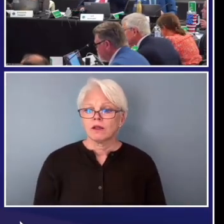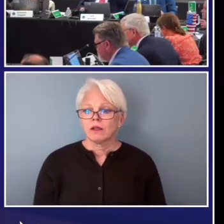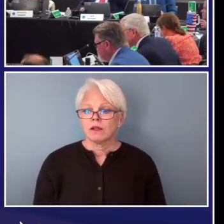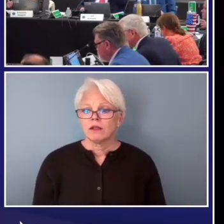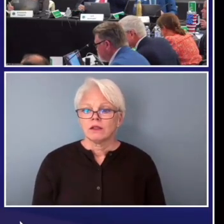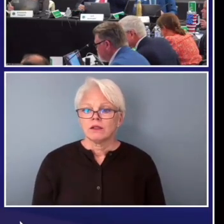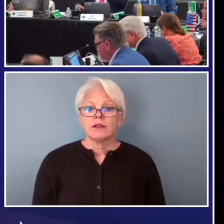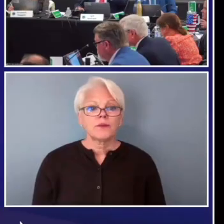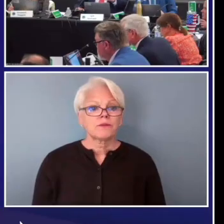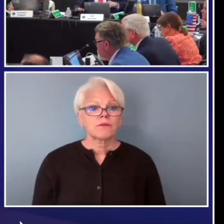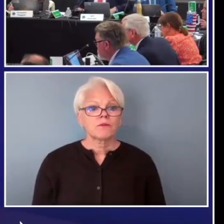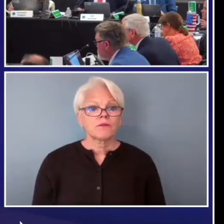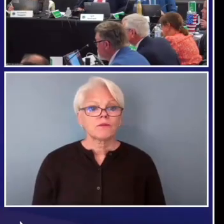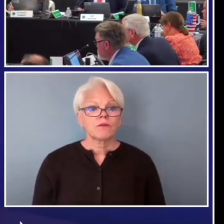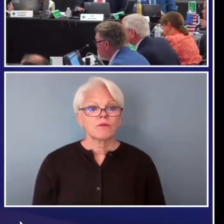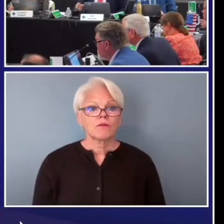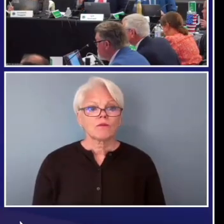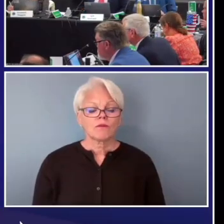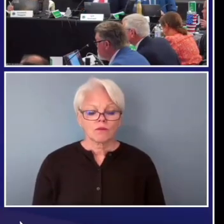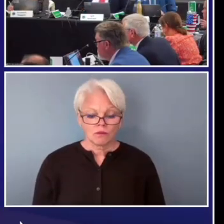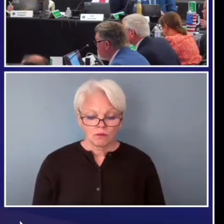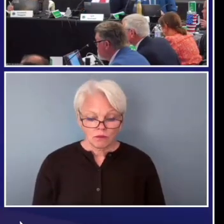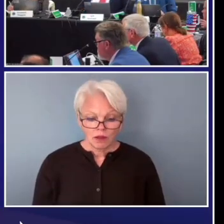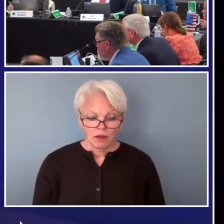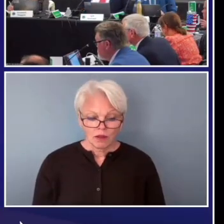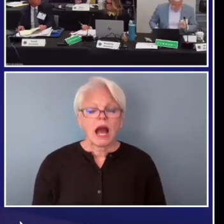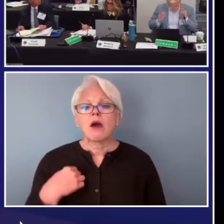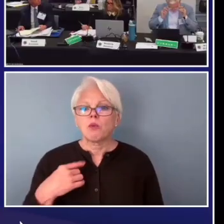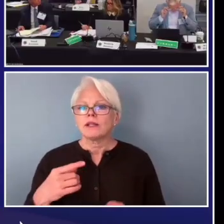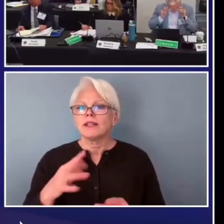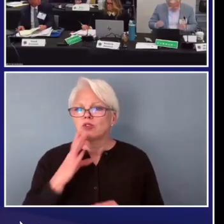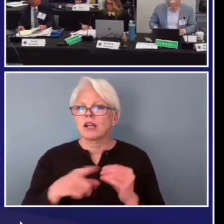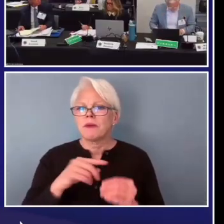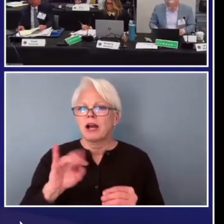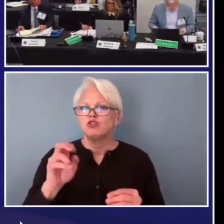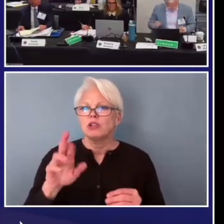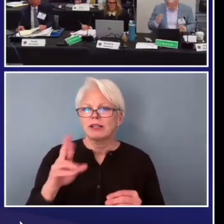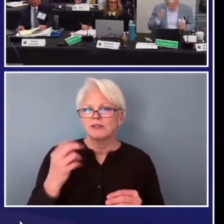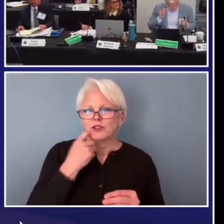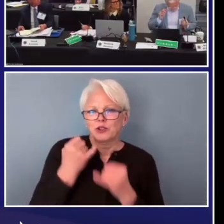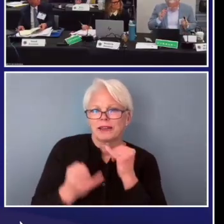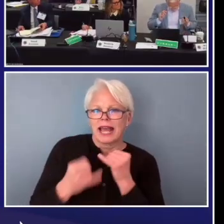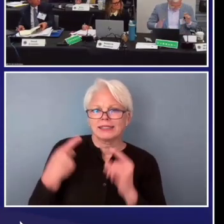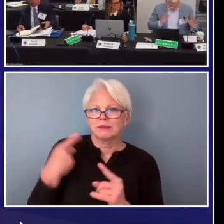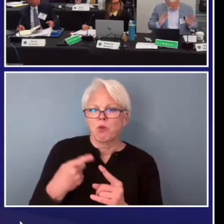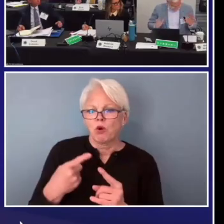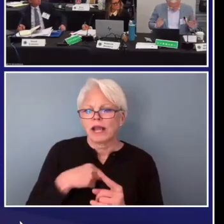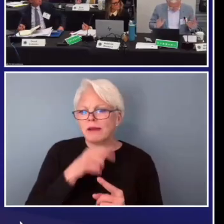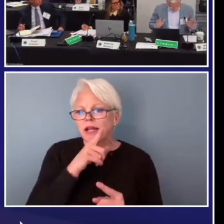I'm going to go right to Jennifer's last point on that, because I'm not sure that I read it exactly the same way.